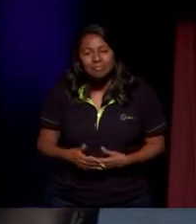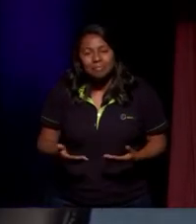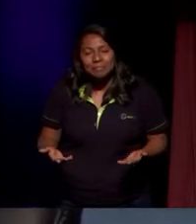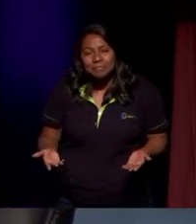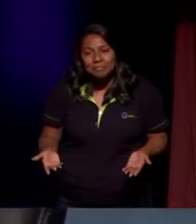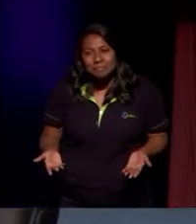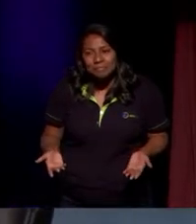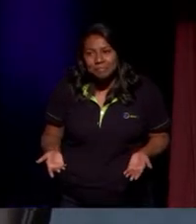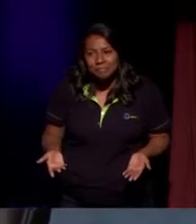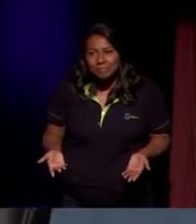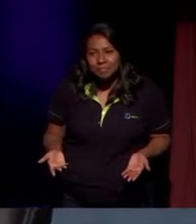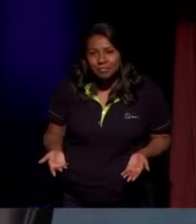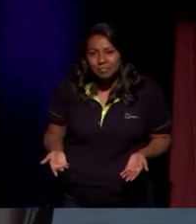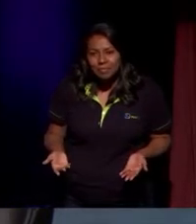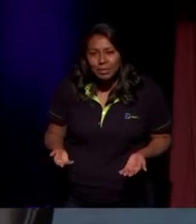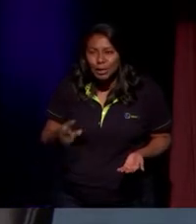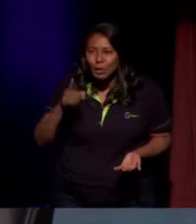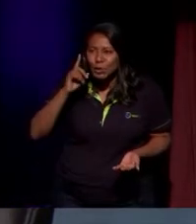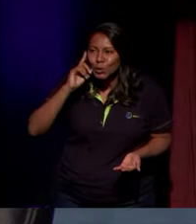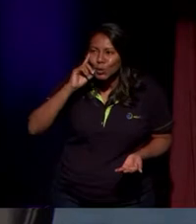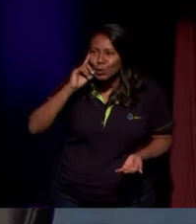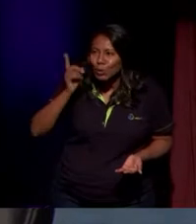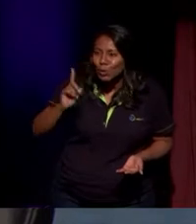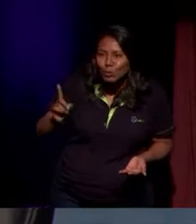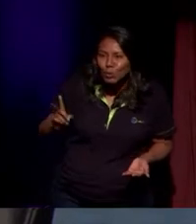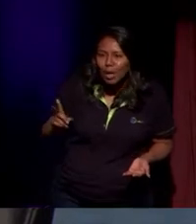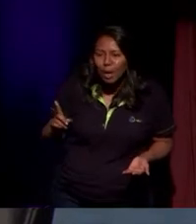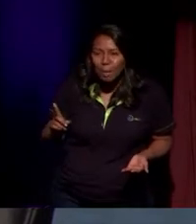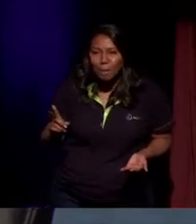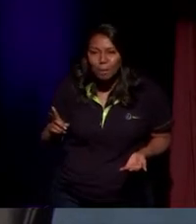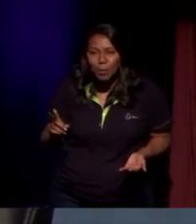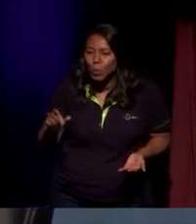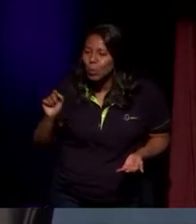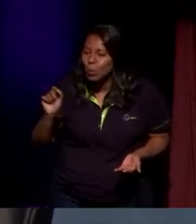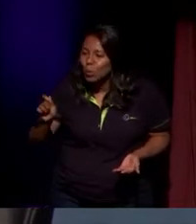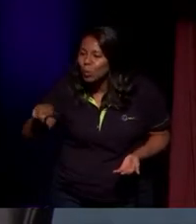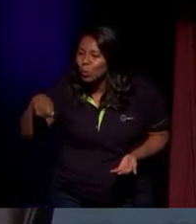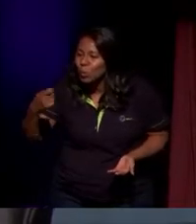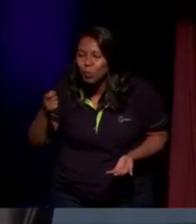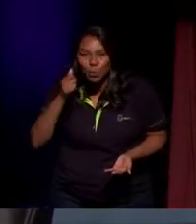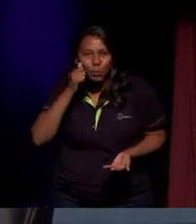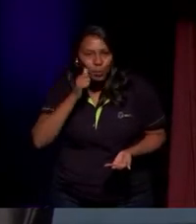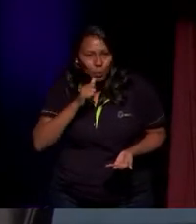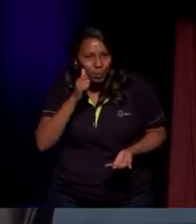we do not have dimension of what it is, we think that when we are born woman,